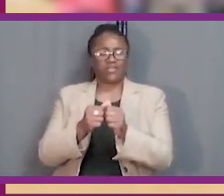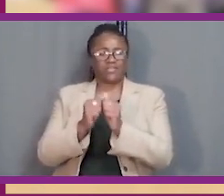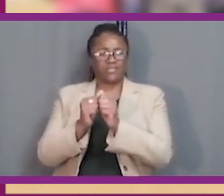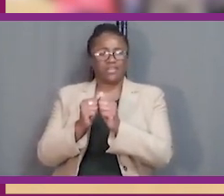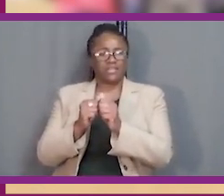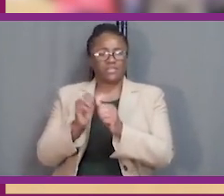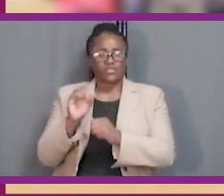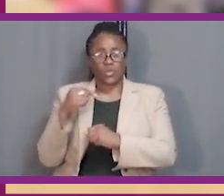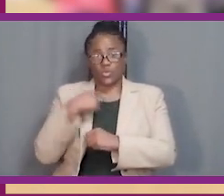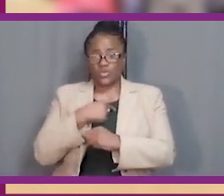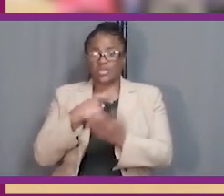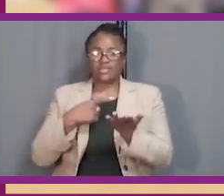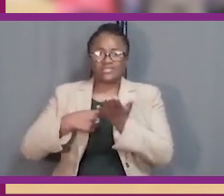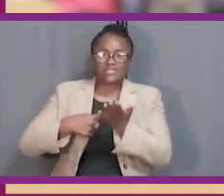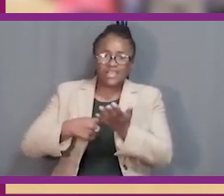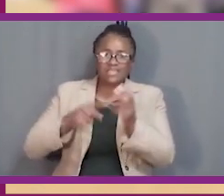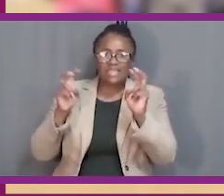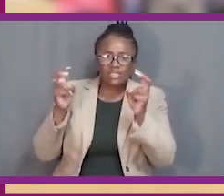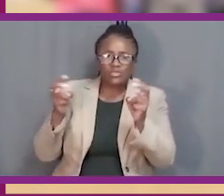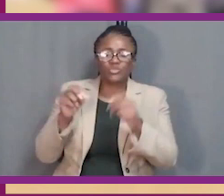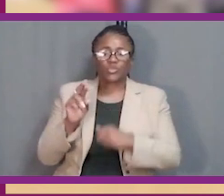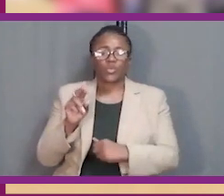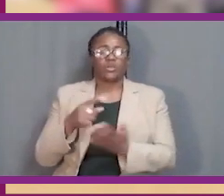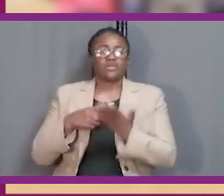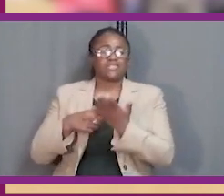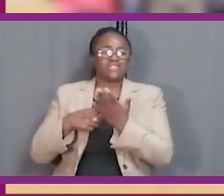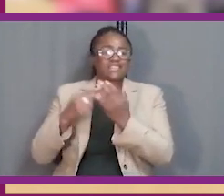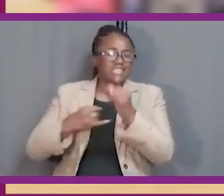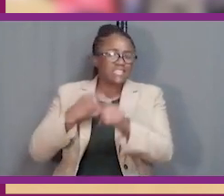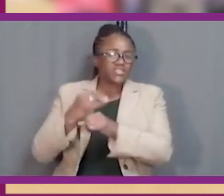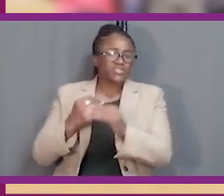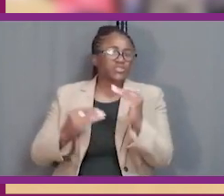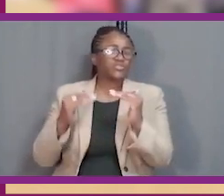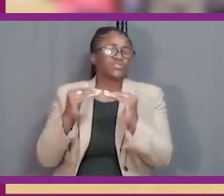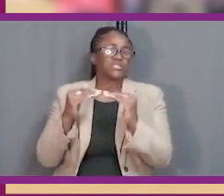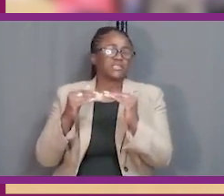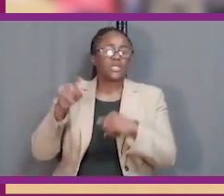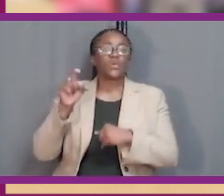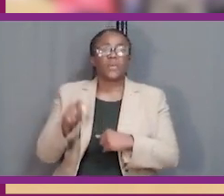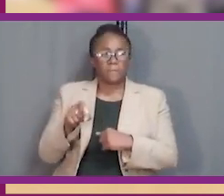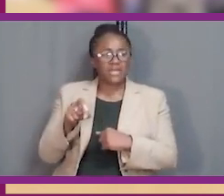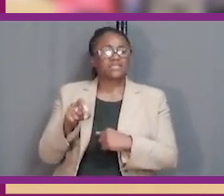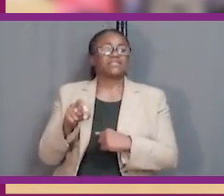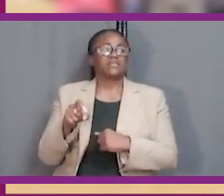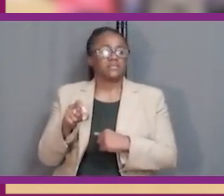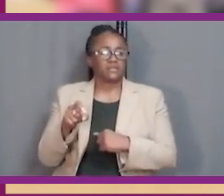we have to put issues of persons with disabilities at the center and not in the margins because